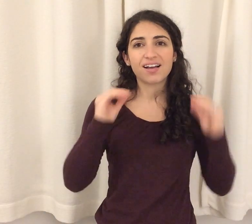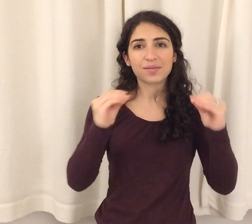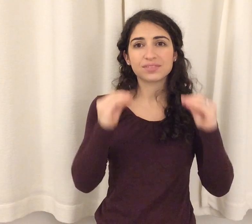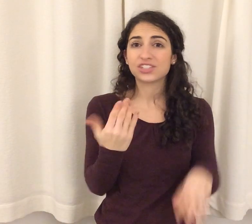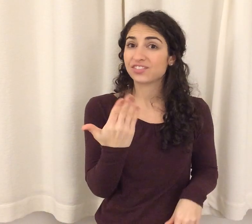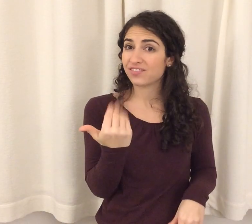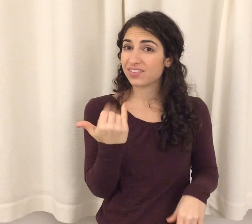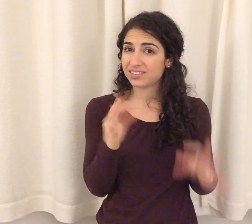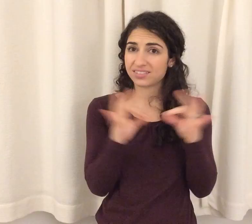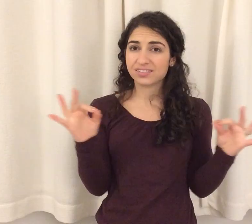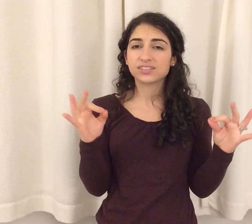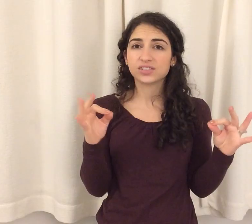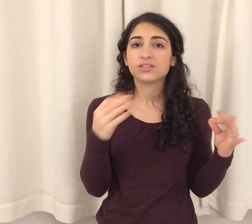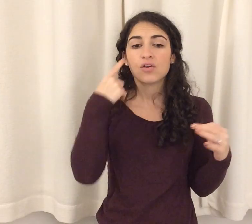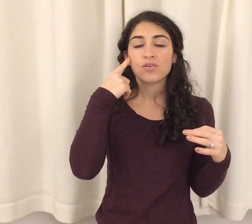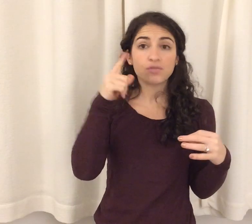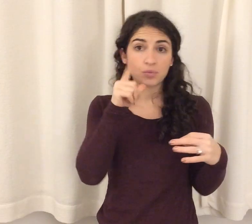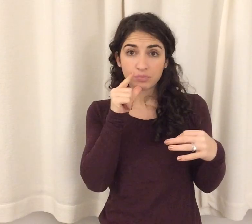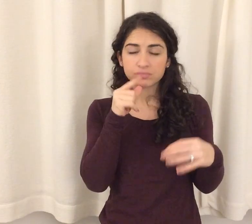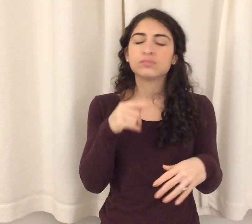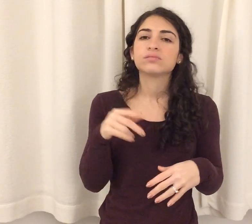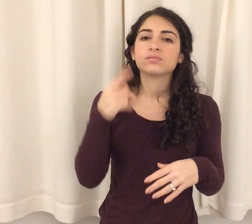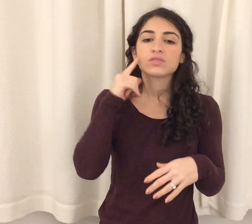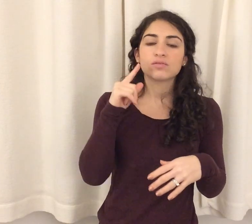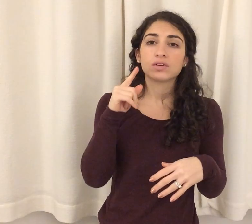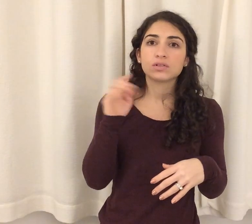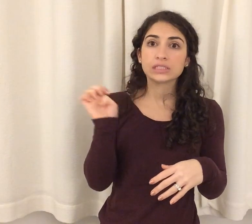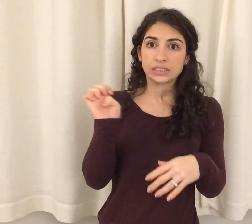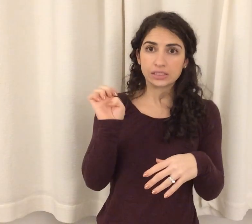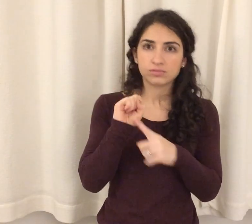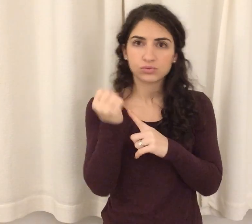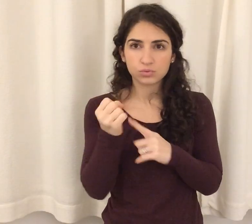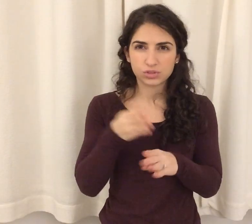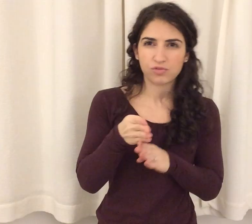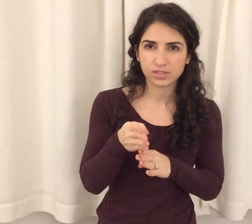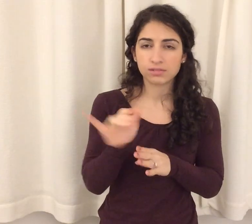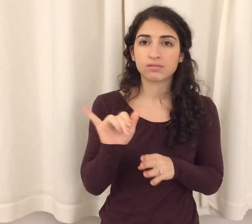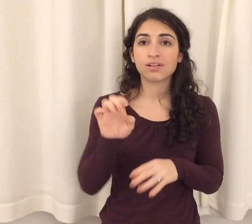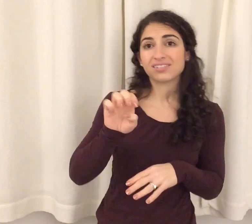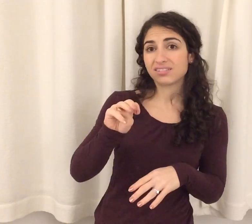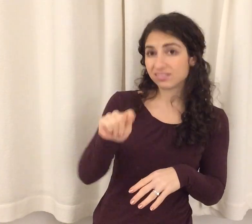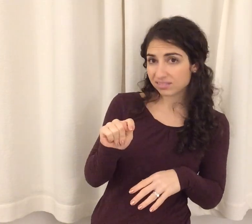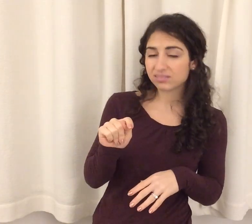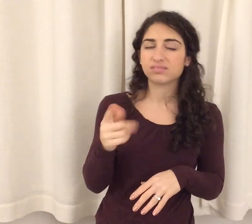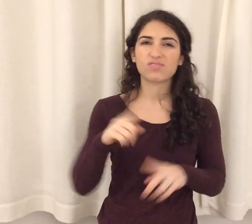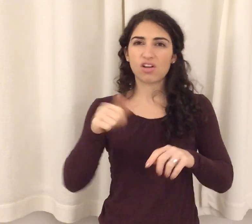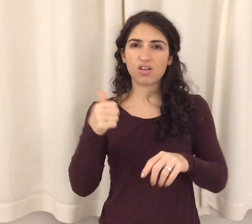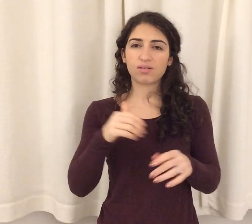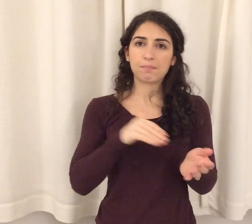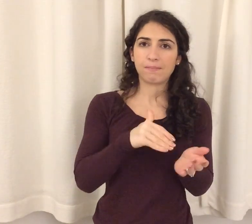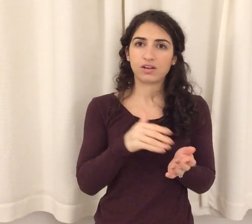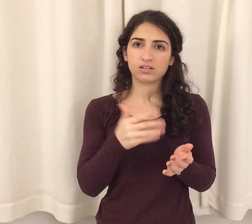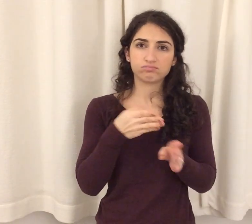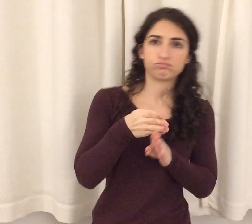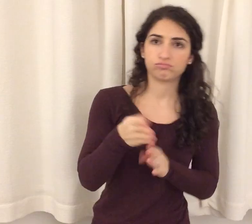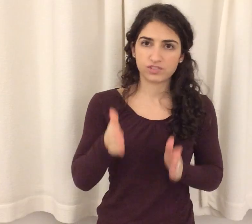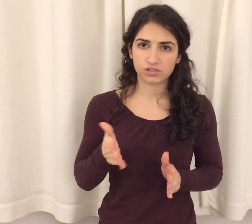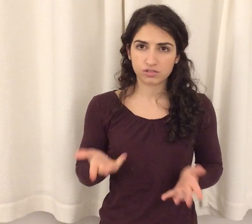Hello! Today, I'm going to be teaching 15 sentences for emergency professional --